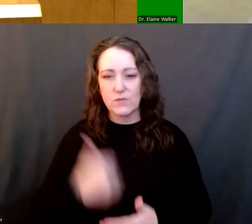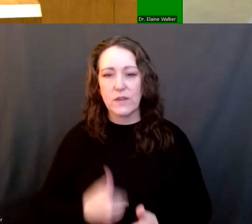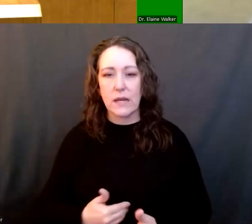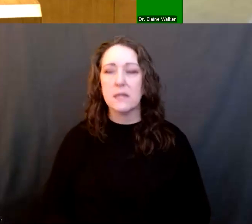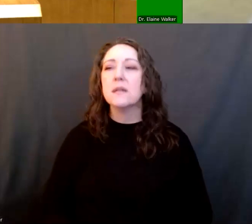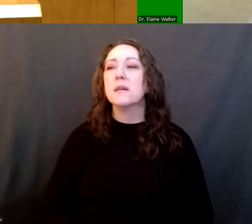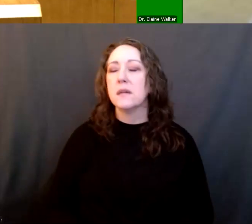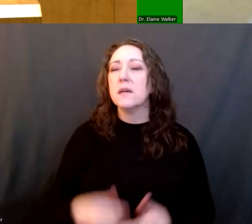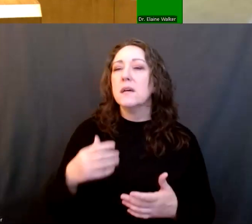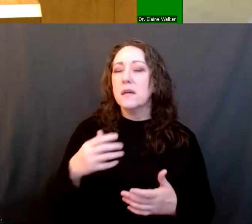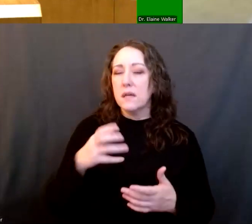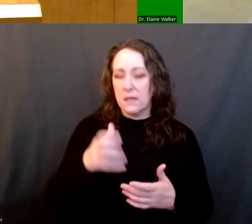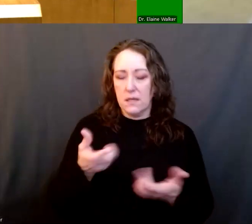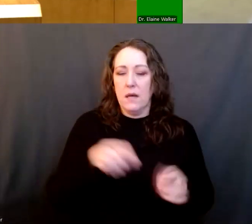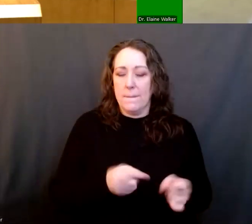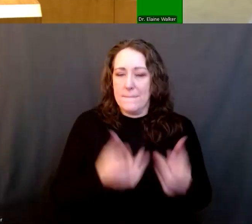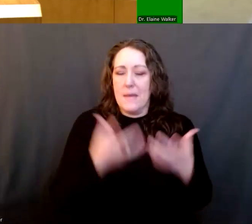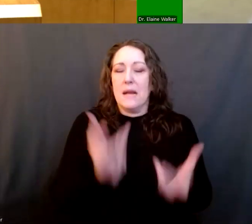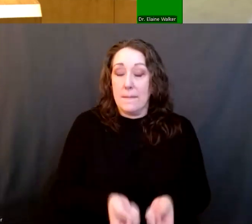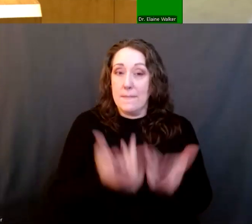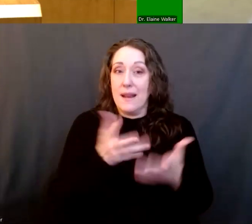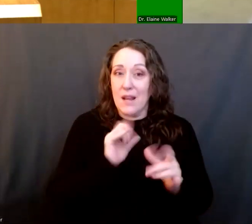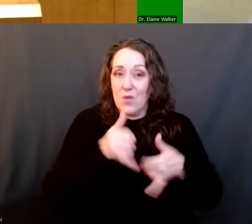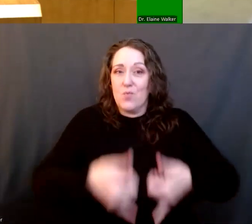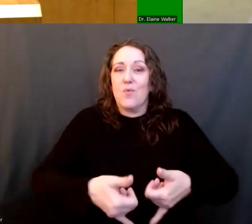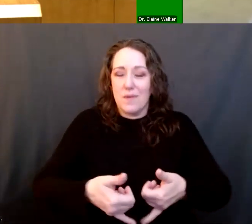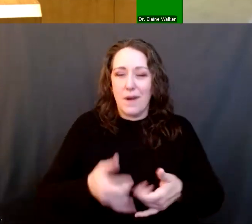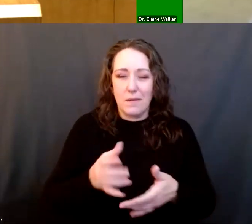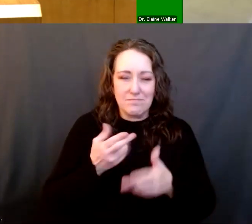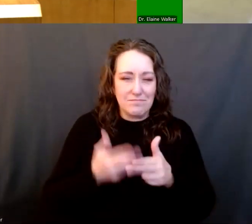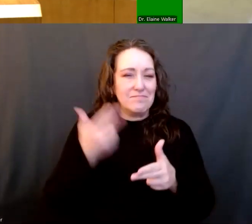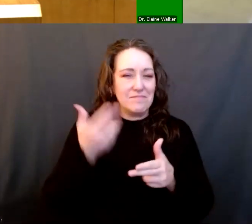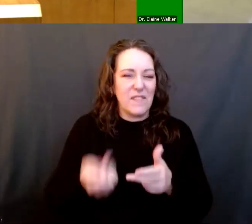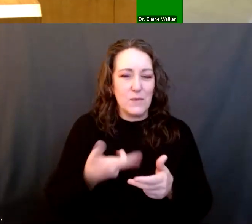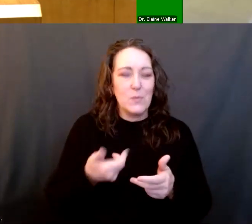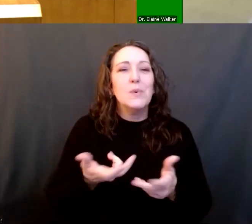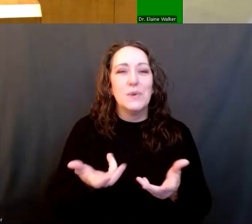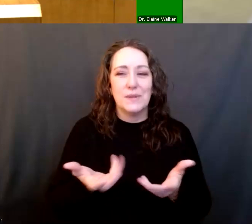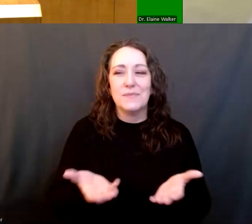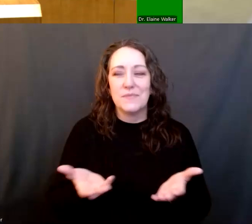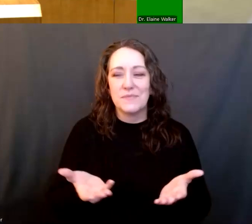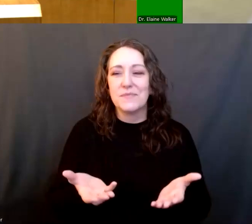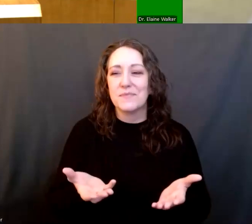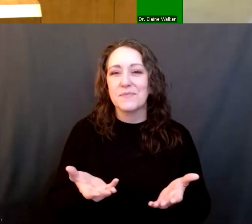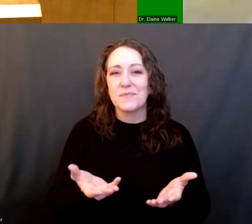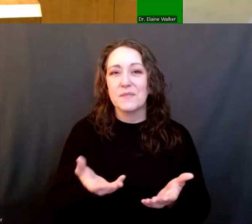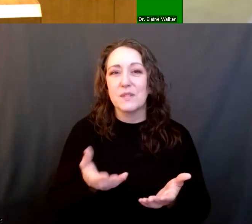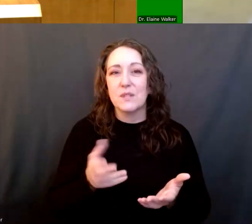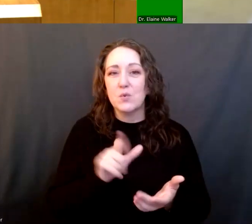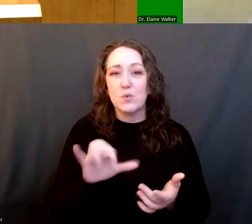she's received many many awards I'll just mention a few here um the Zubin Memorial award which is